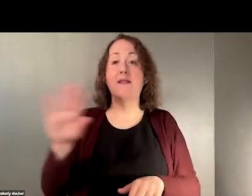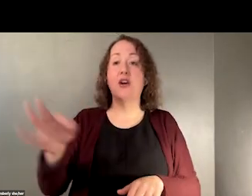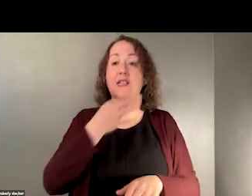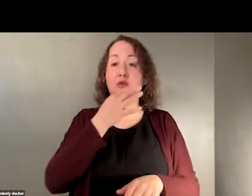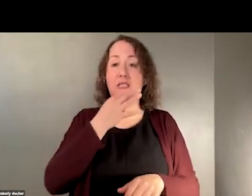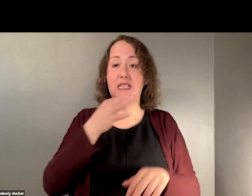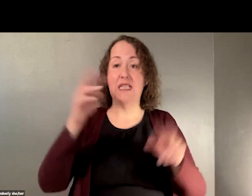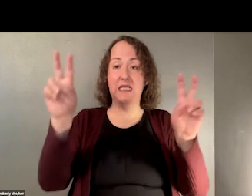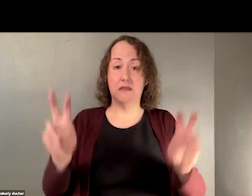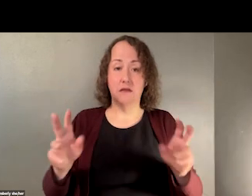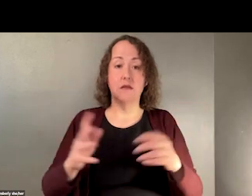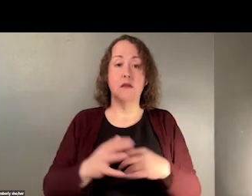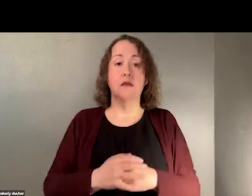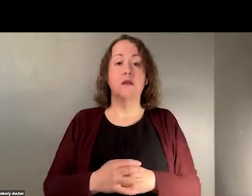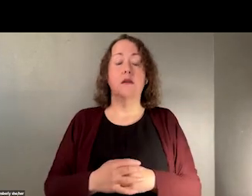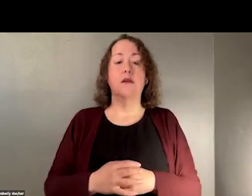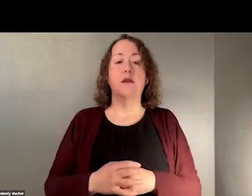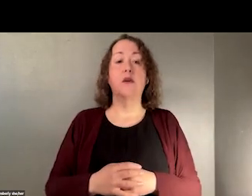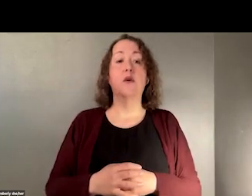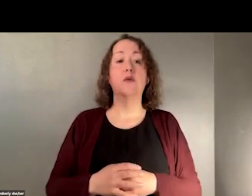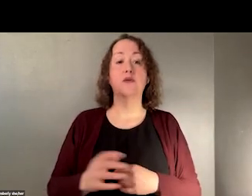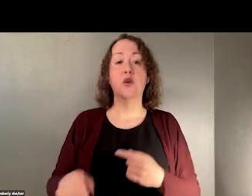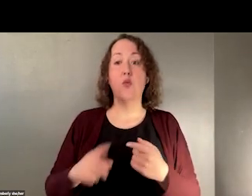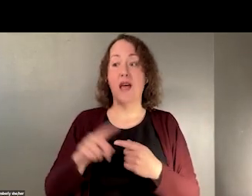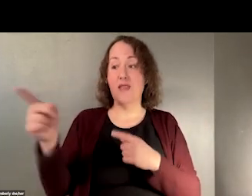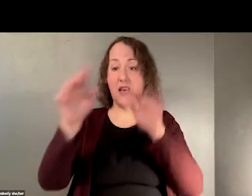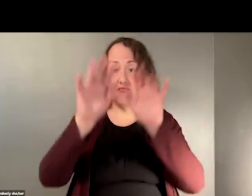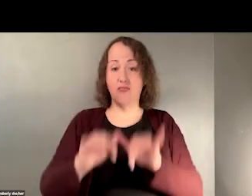When the reviewers and meeting participants are filling out their demographic information,